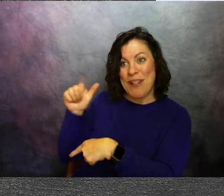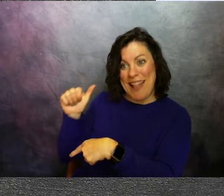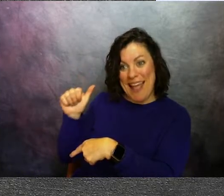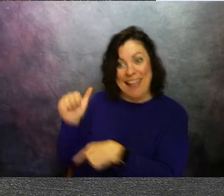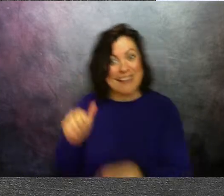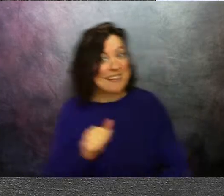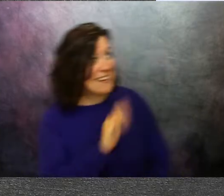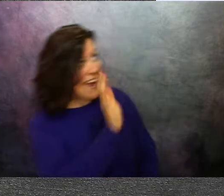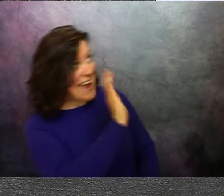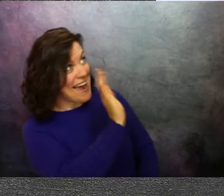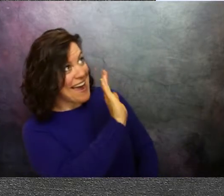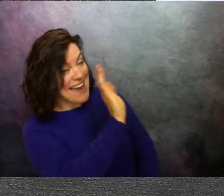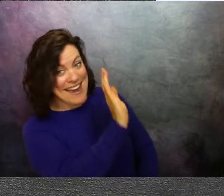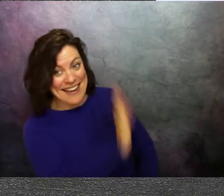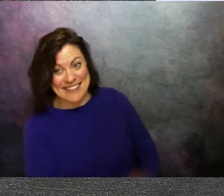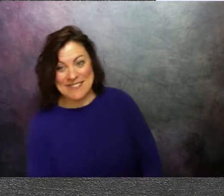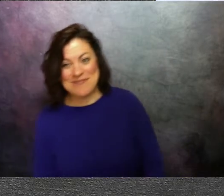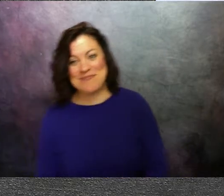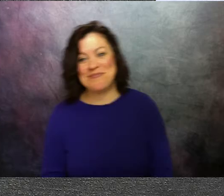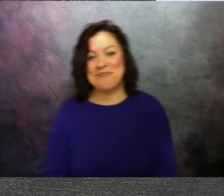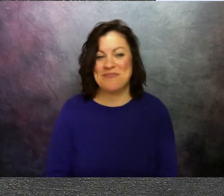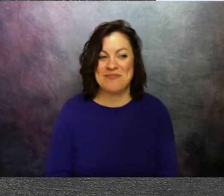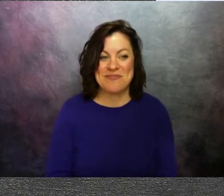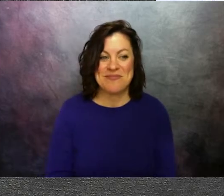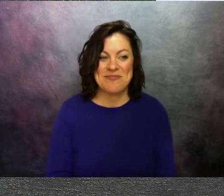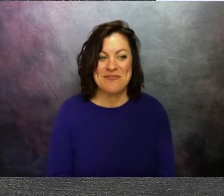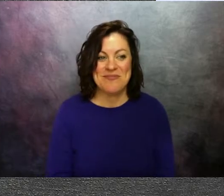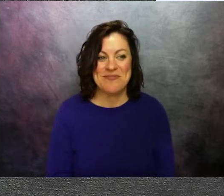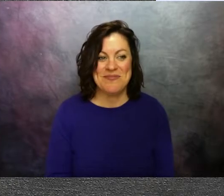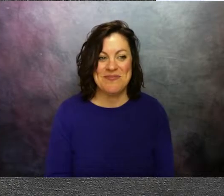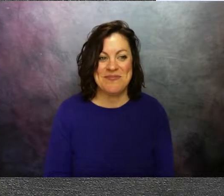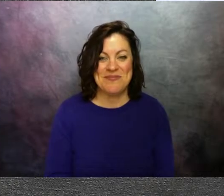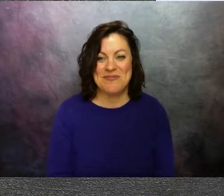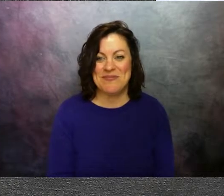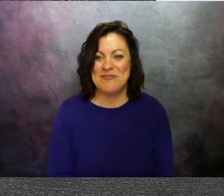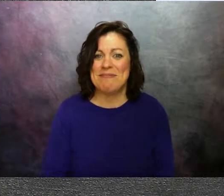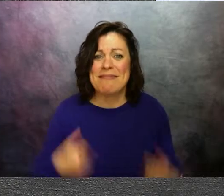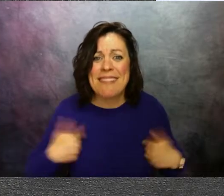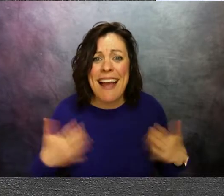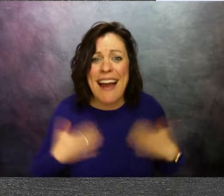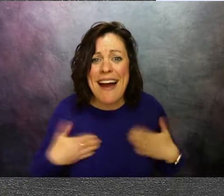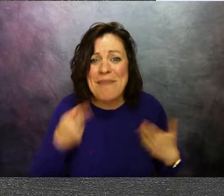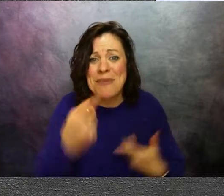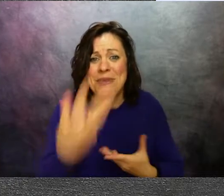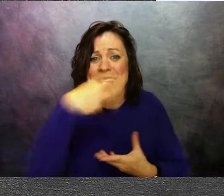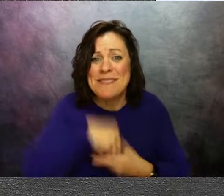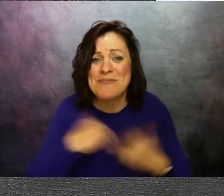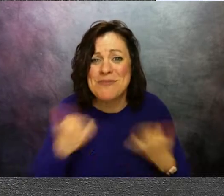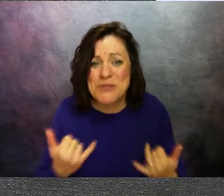Can you say hi to Lula? Hey guys. I'm so glad you came today, Lula.